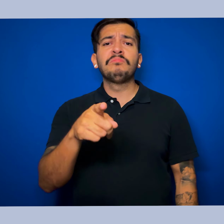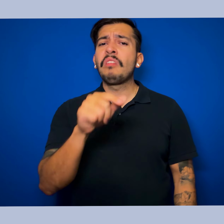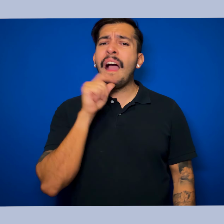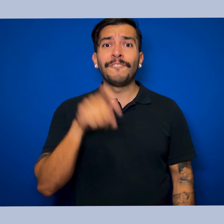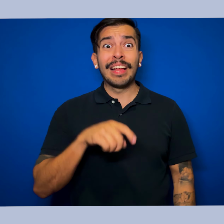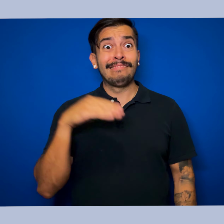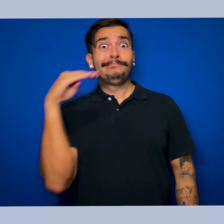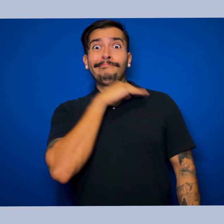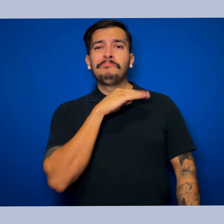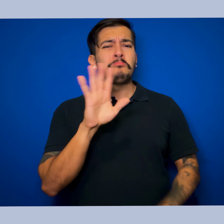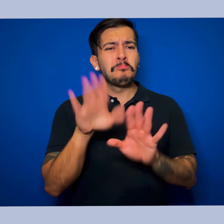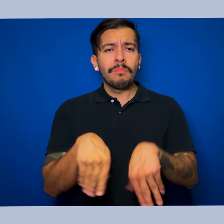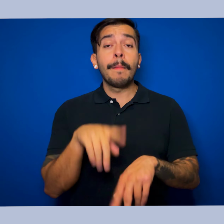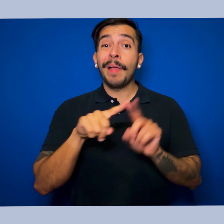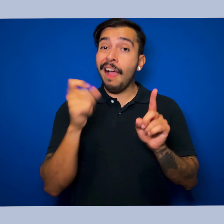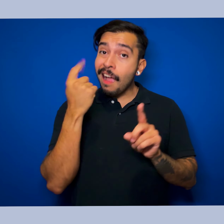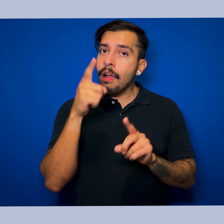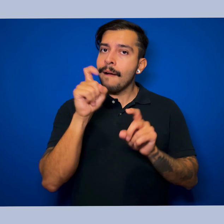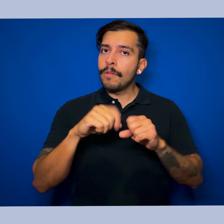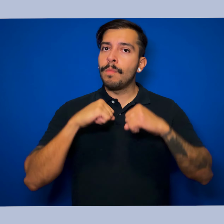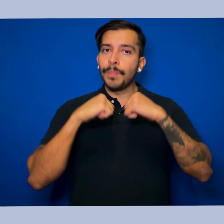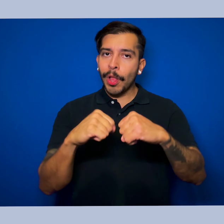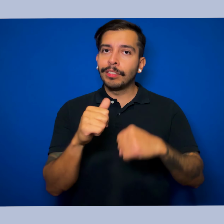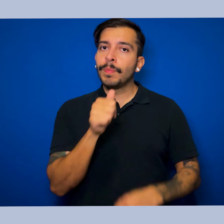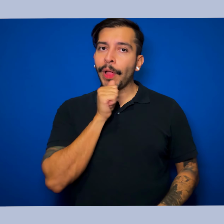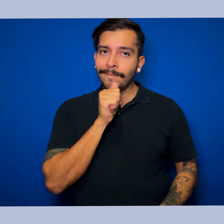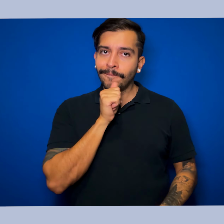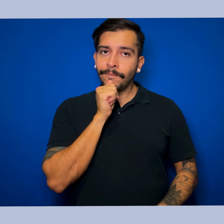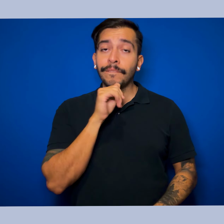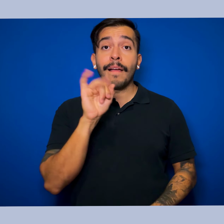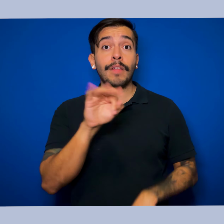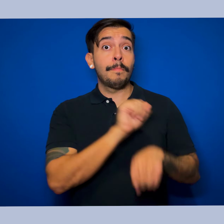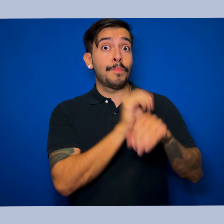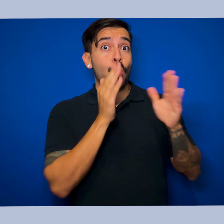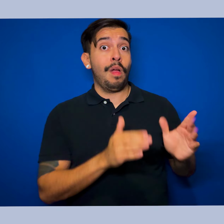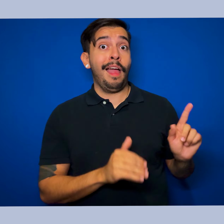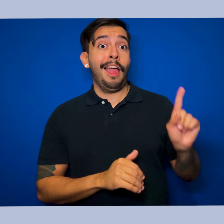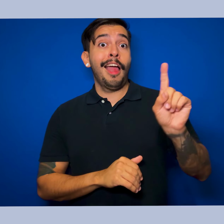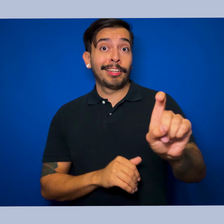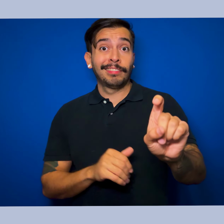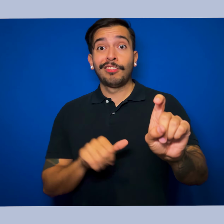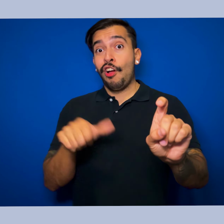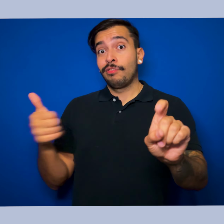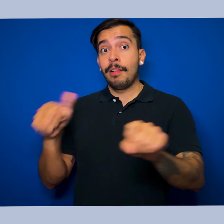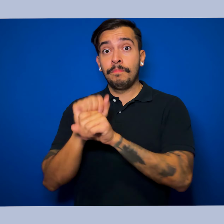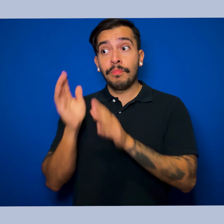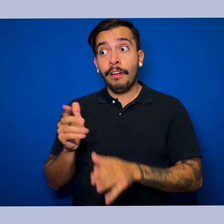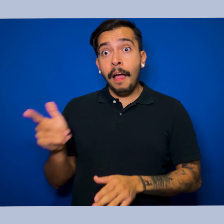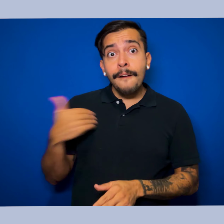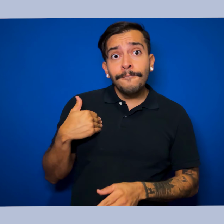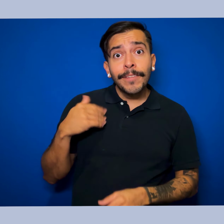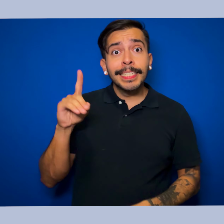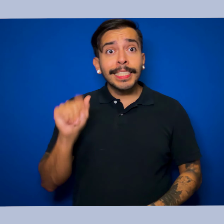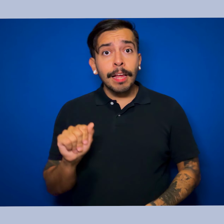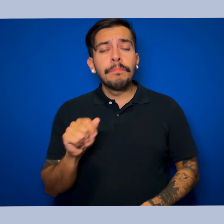You don't have to lie, but you do have to protect privacy. If an employee asks you if another employee has a disability,